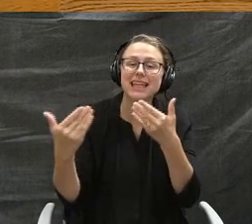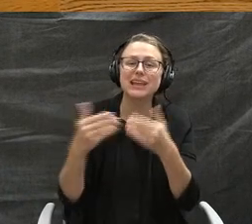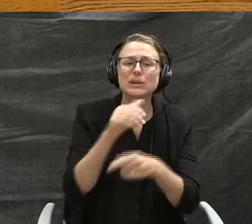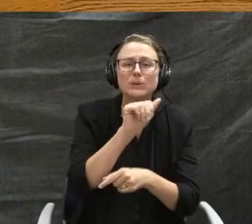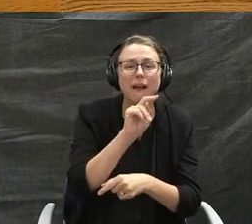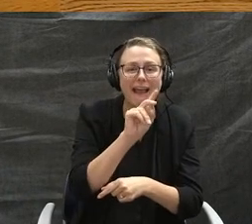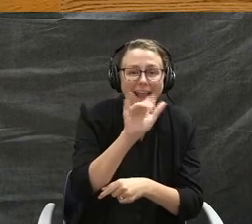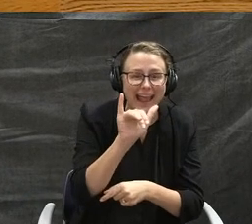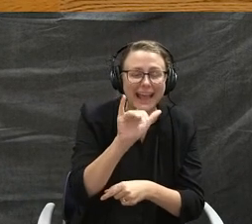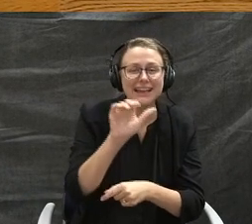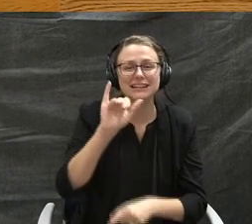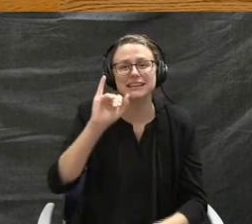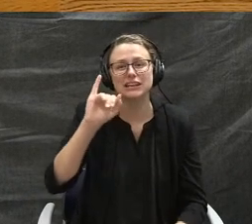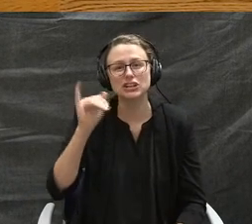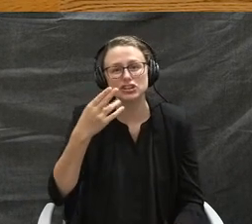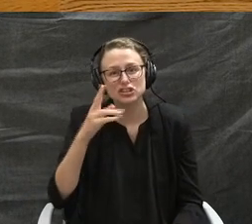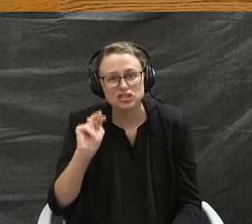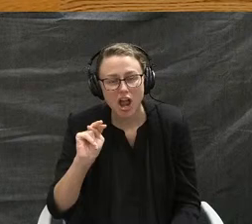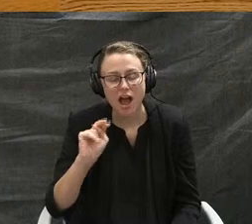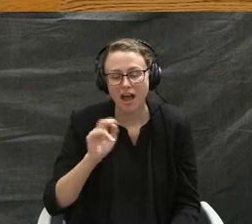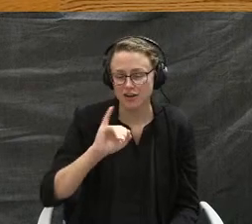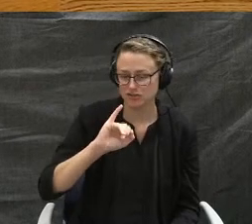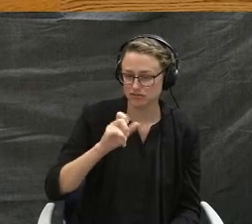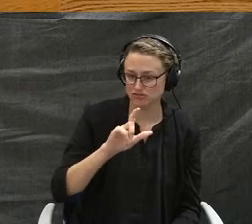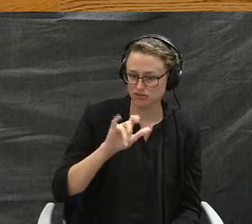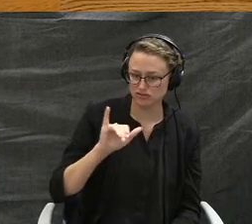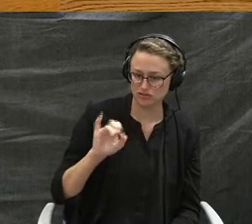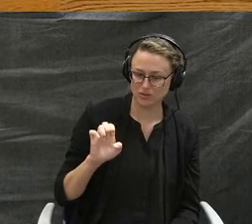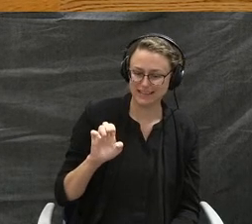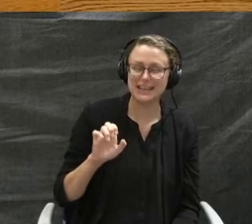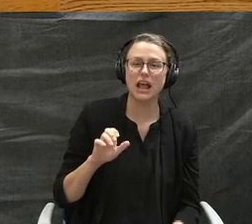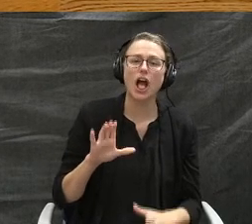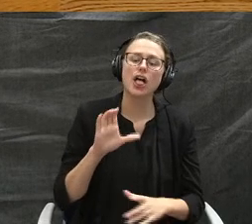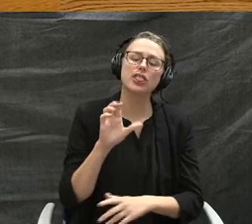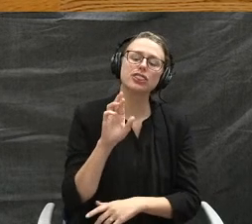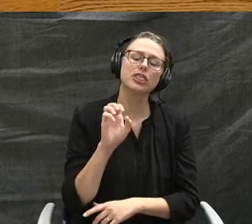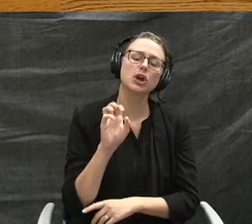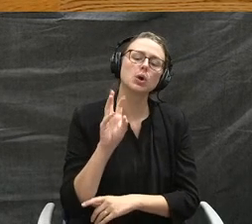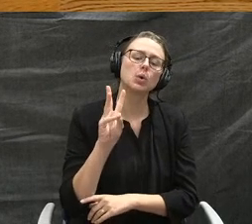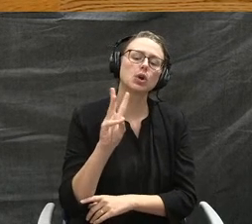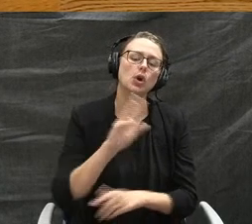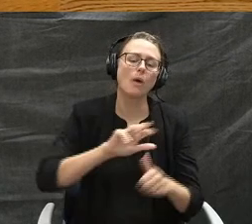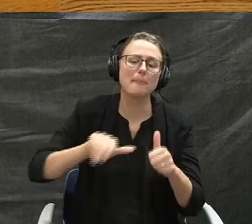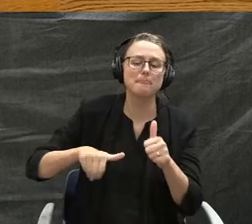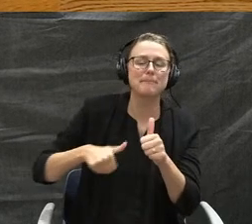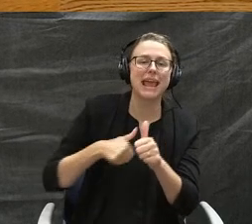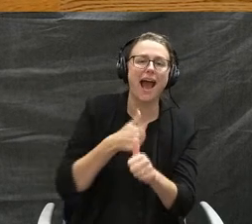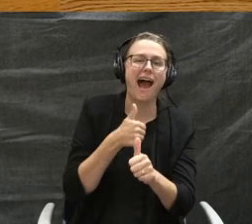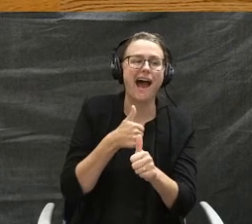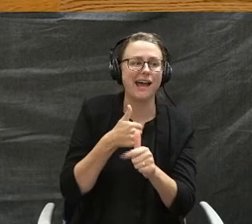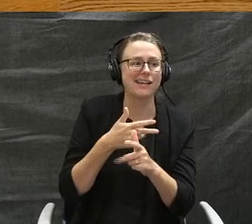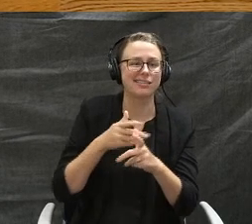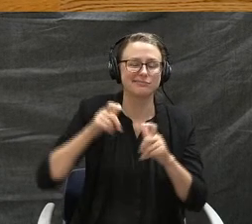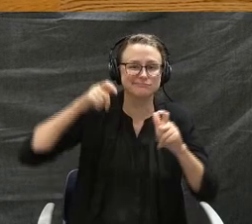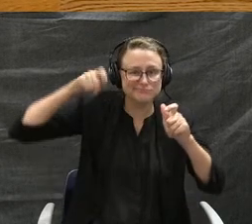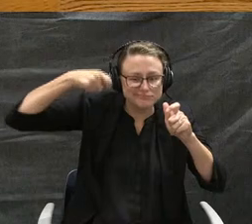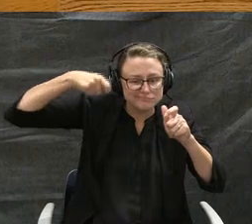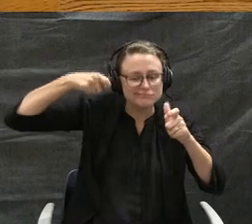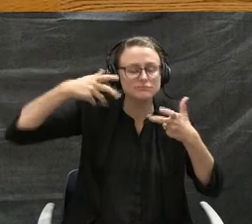thank you to Andy and John and Julie, the crew behind the production of the event was above and beyond so uhm. I